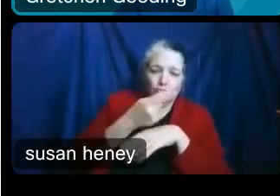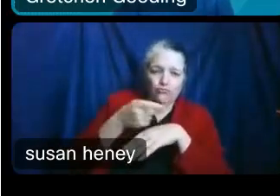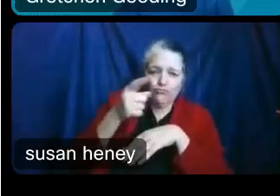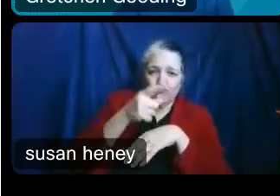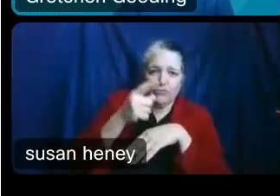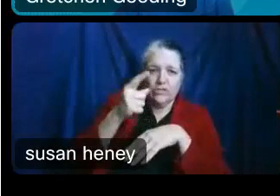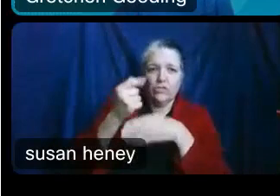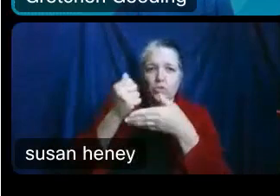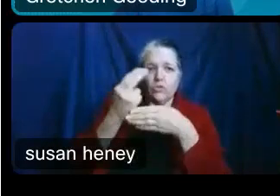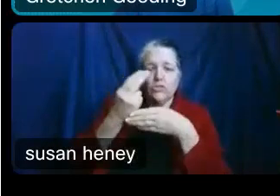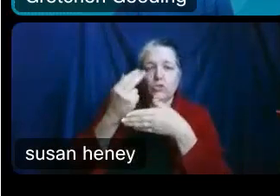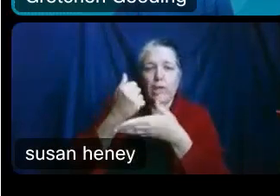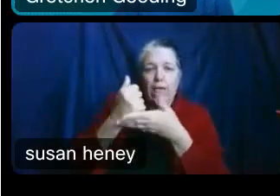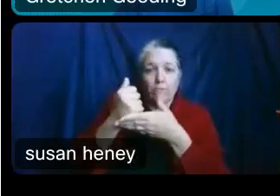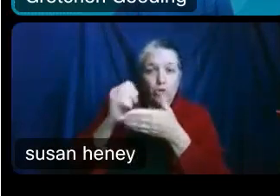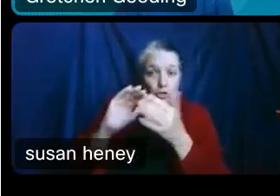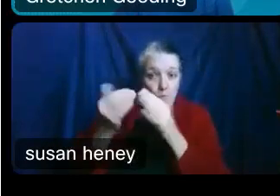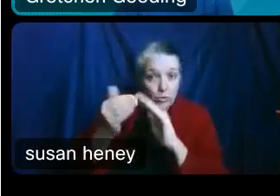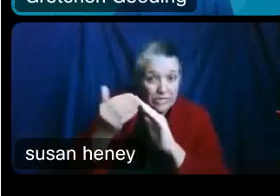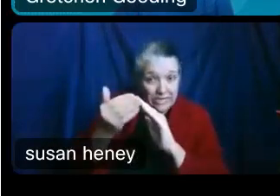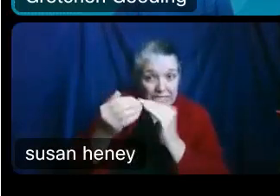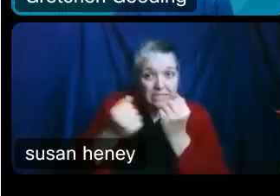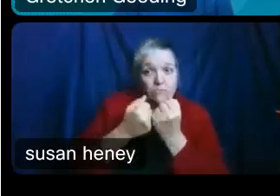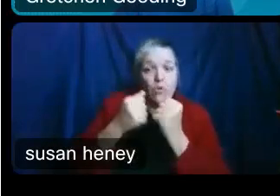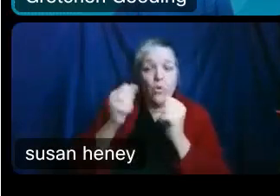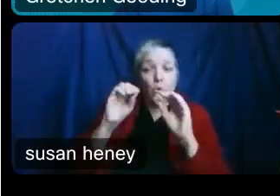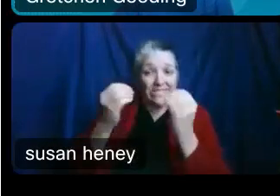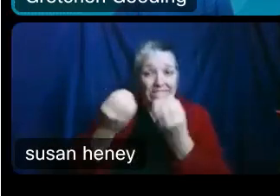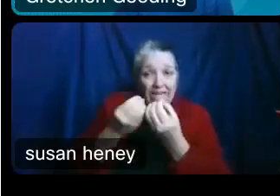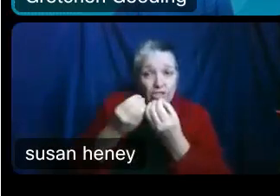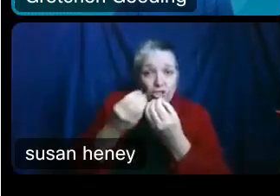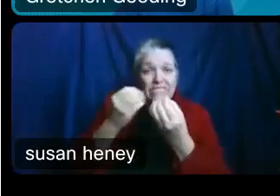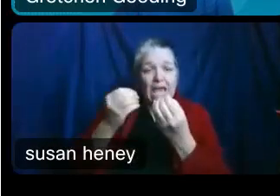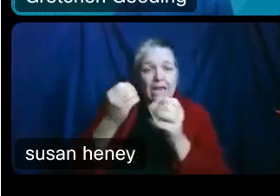communities support your organizations and make important decisions. But with that said,